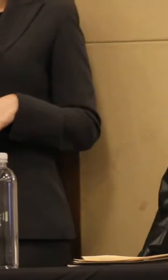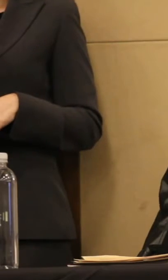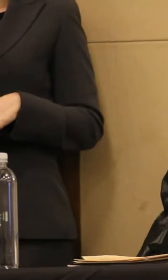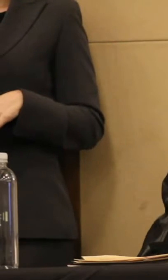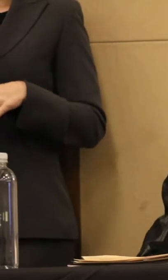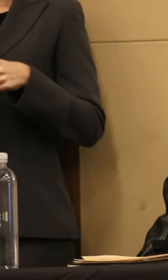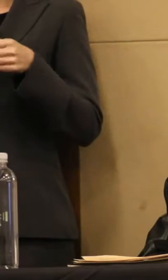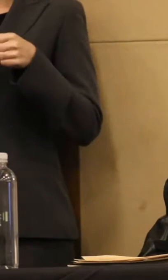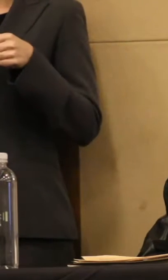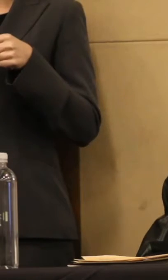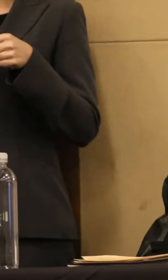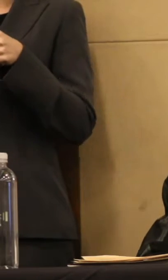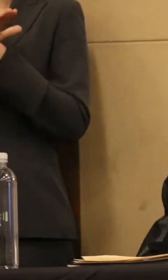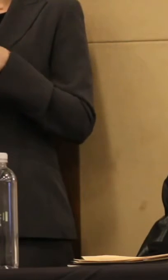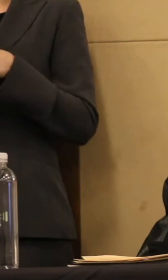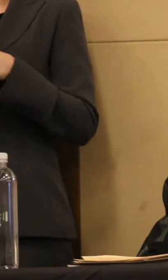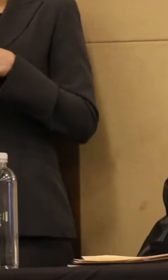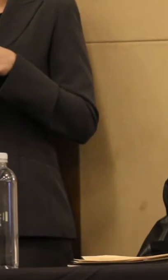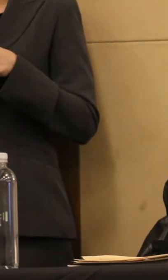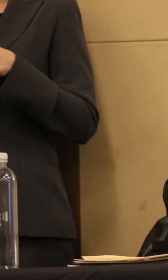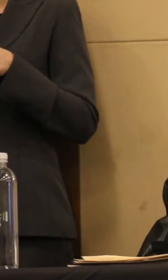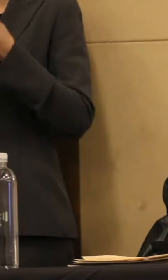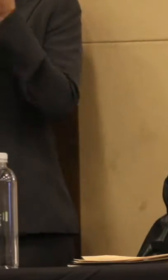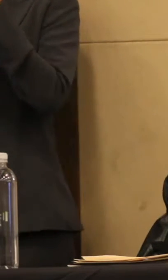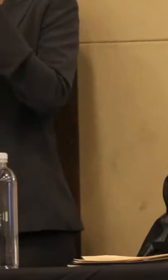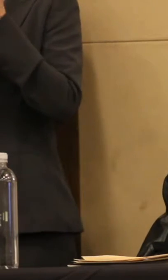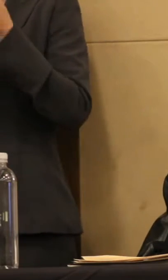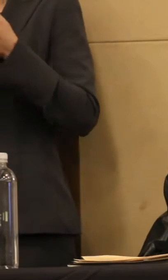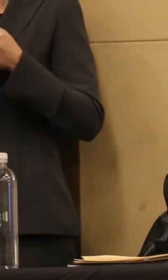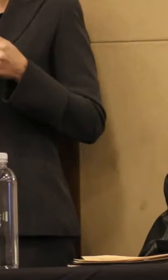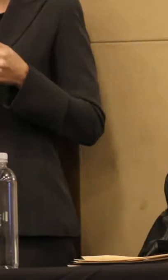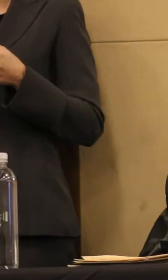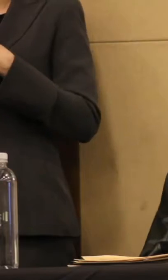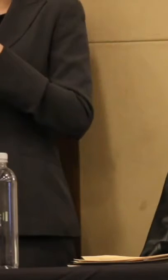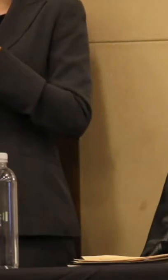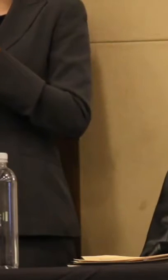Secretary of the Office of Disability Employment Policy.